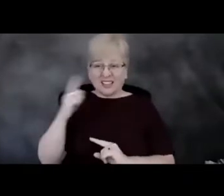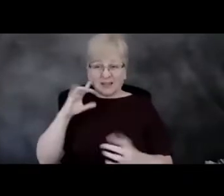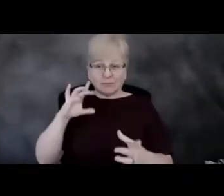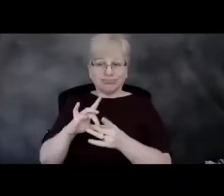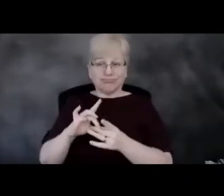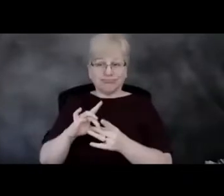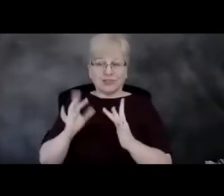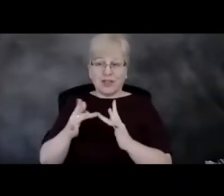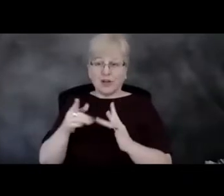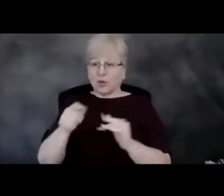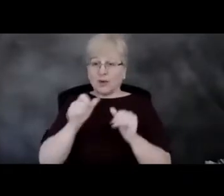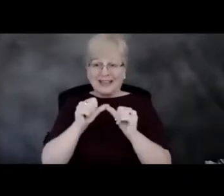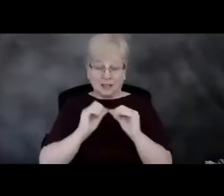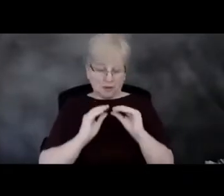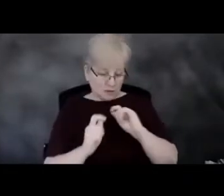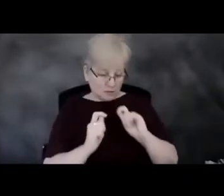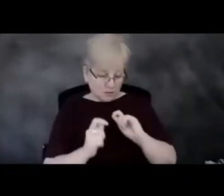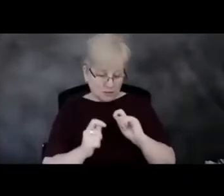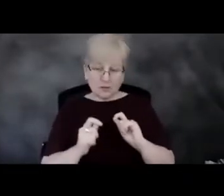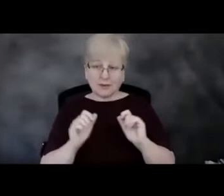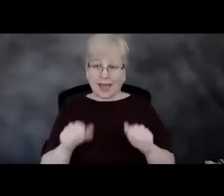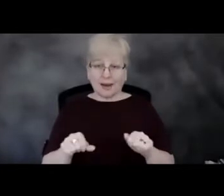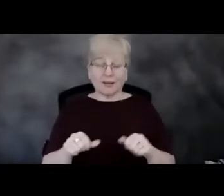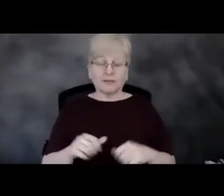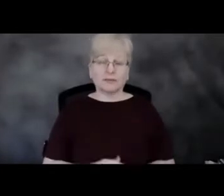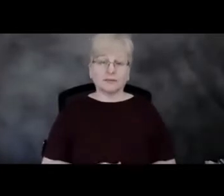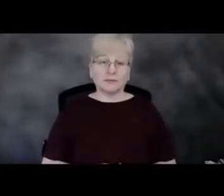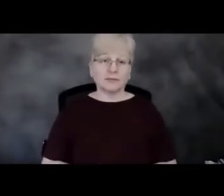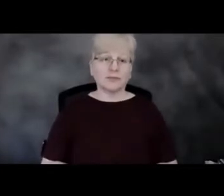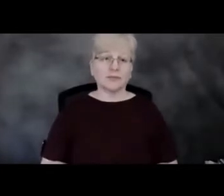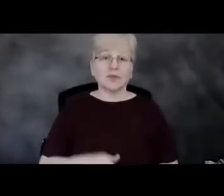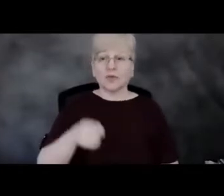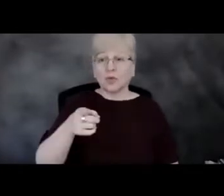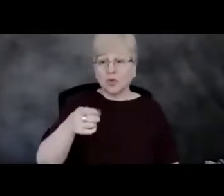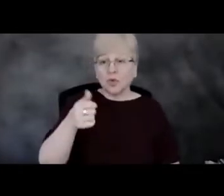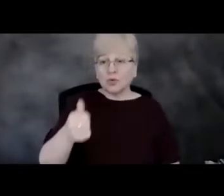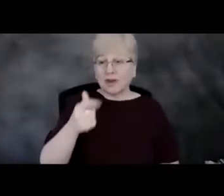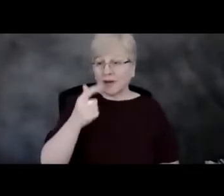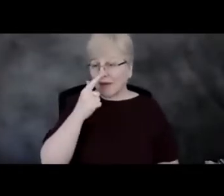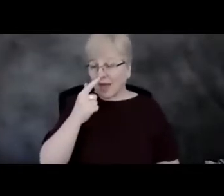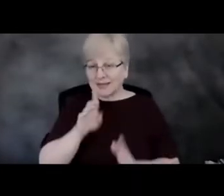16:50:21 You can both as a creator and as a viewer. It also means